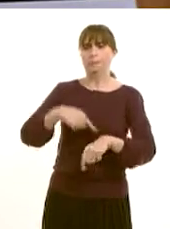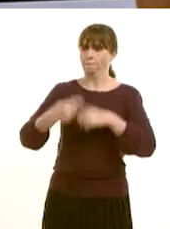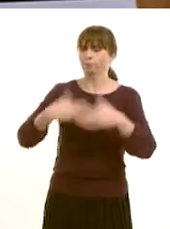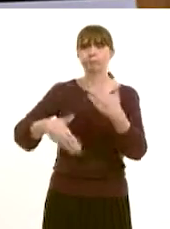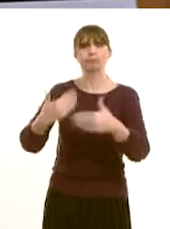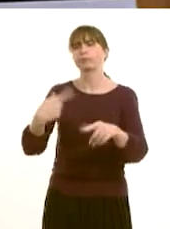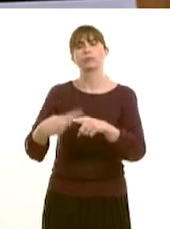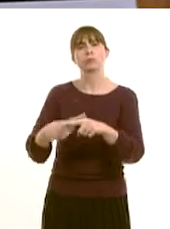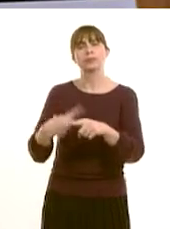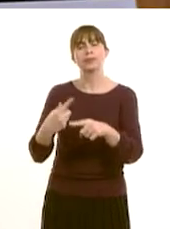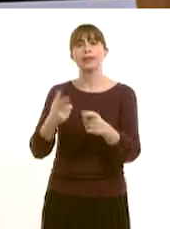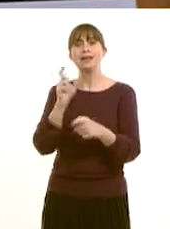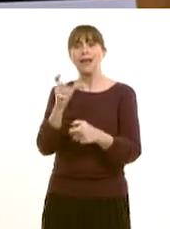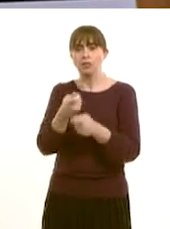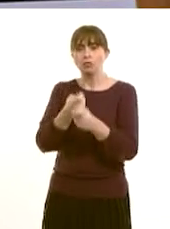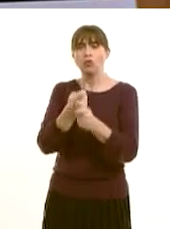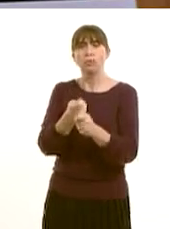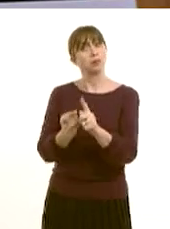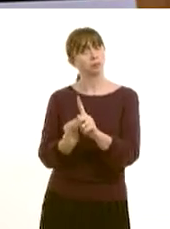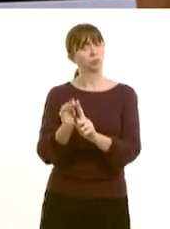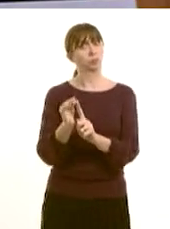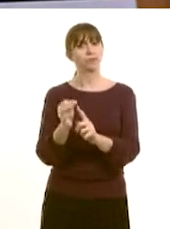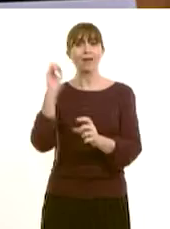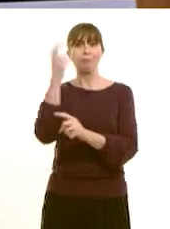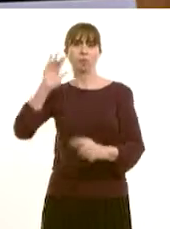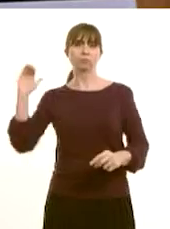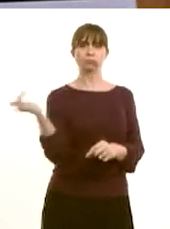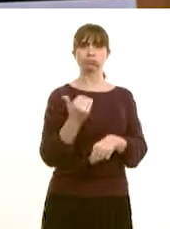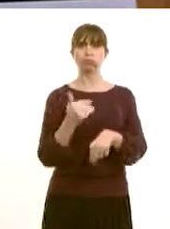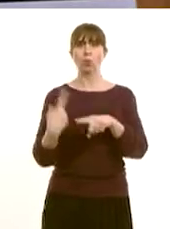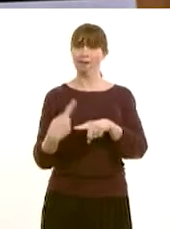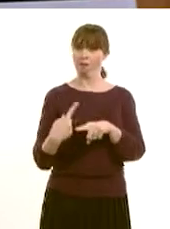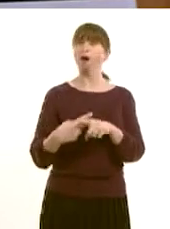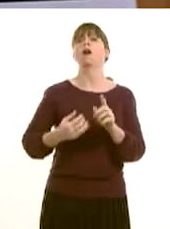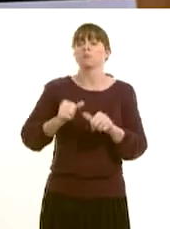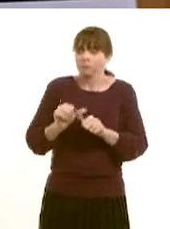put in place for cancer treatments improving and to see ambulance response times continuing to improve as well.